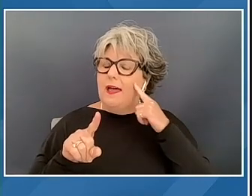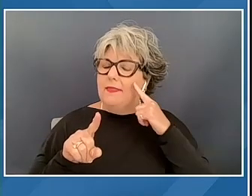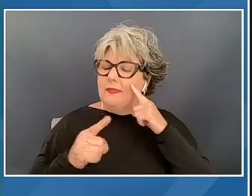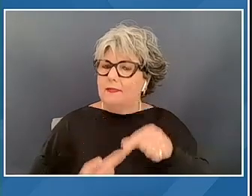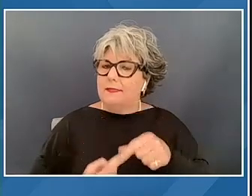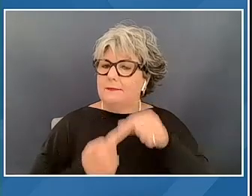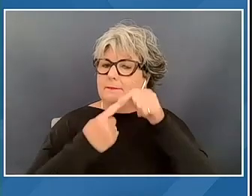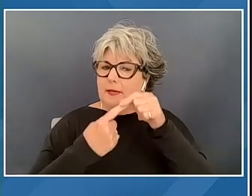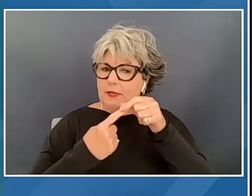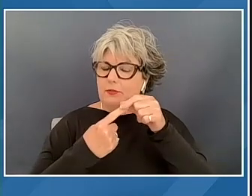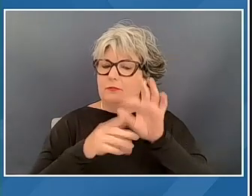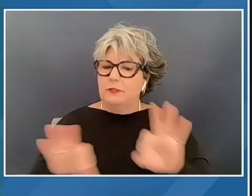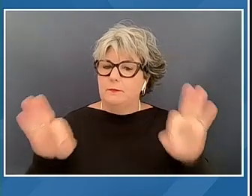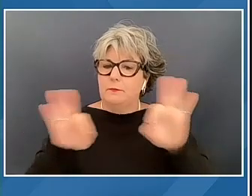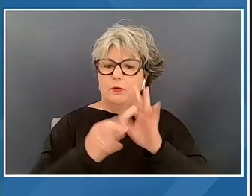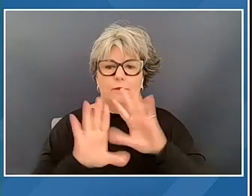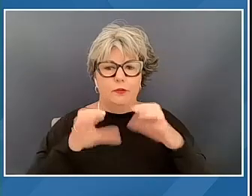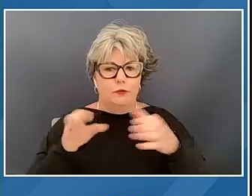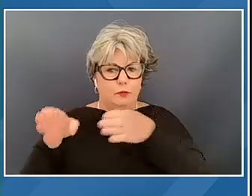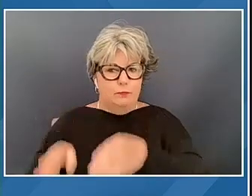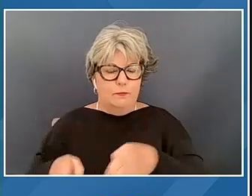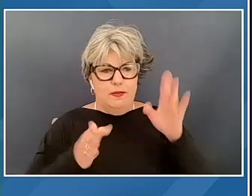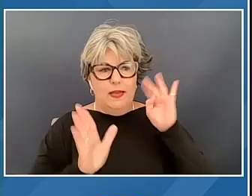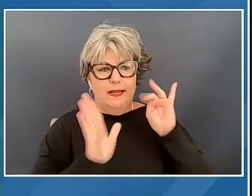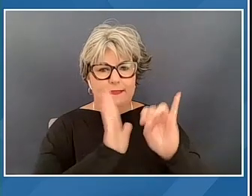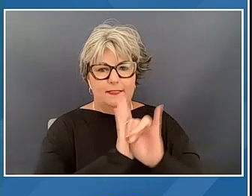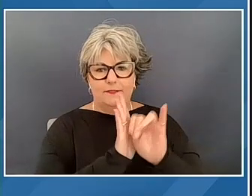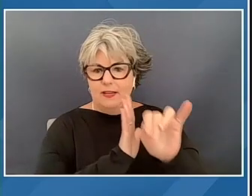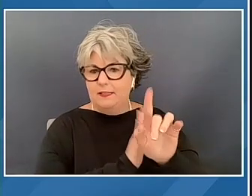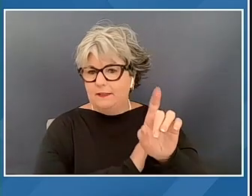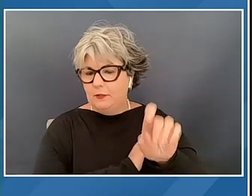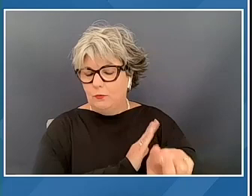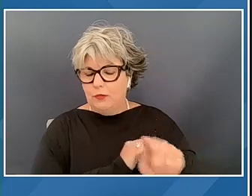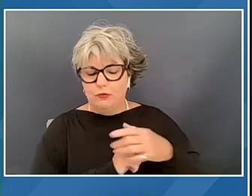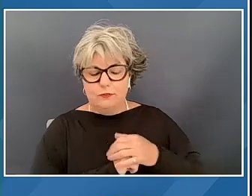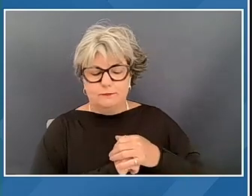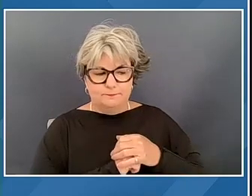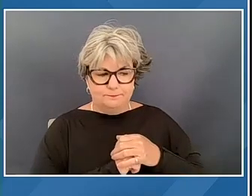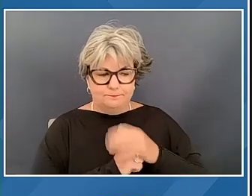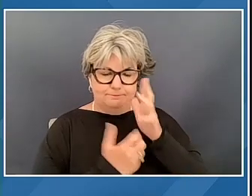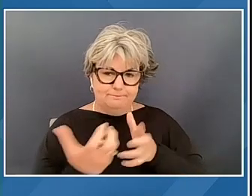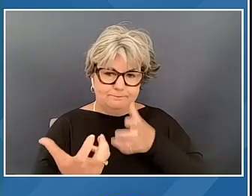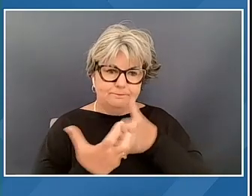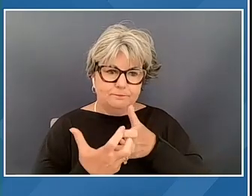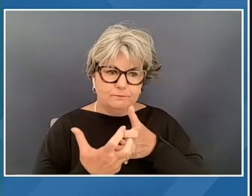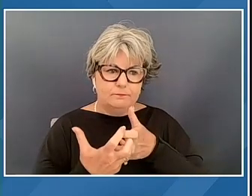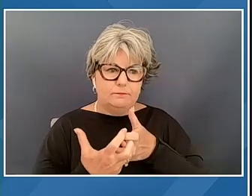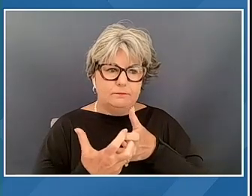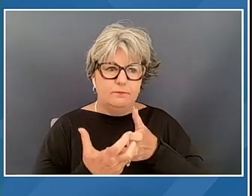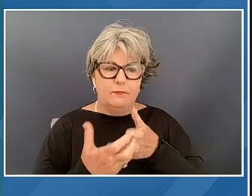for the group of individuals identified in this question. So our office, the State Attorney's General